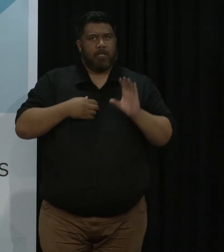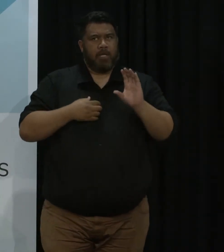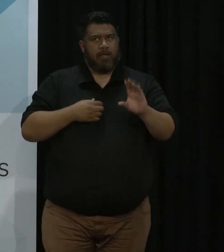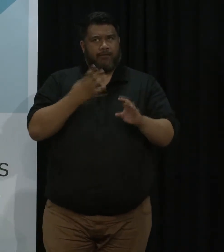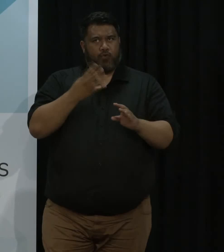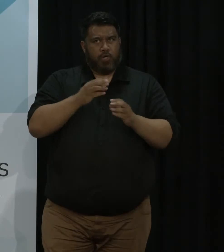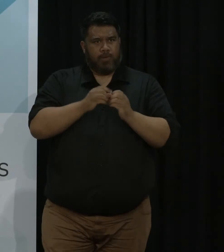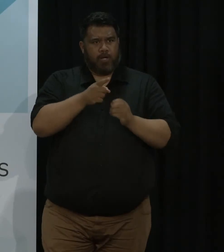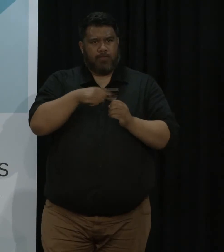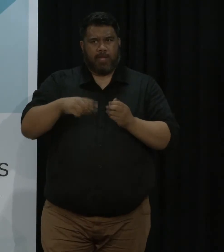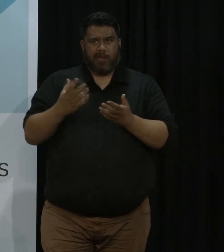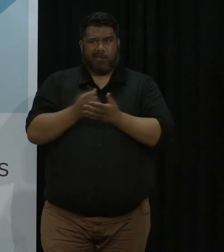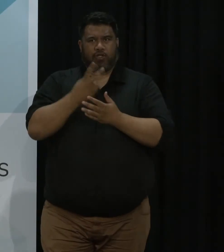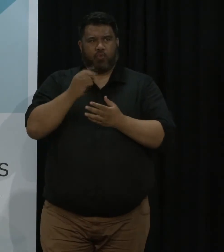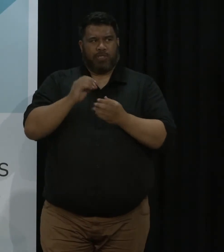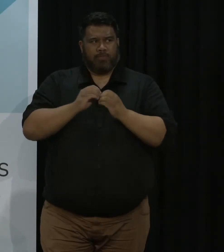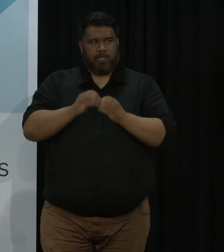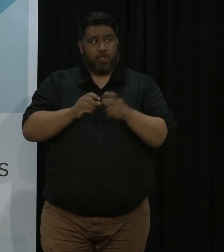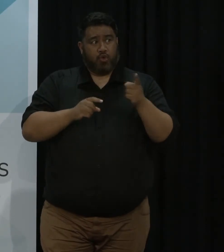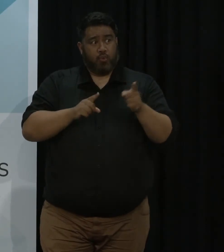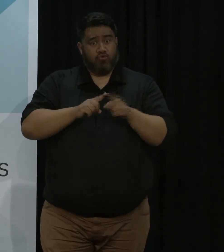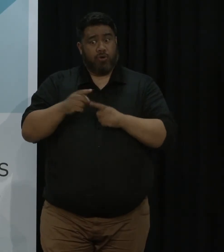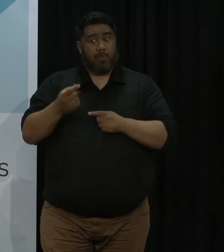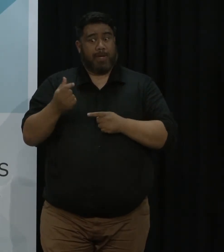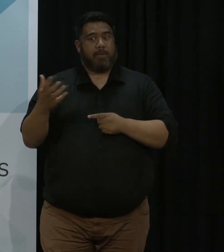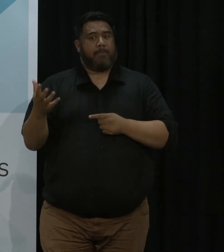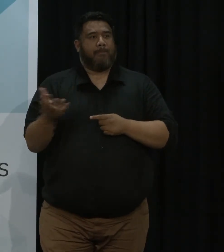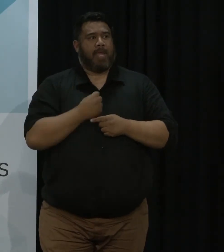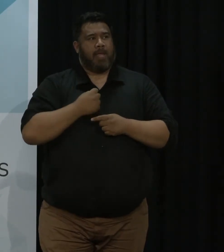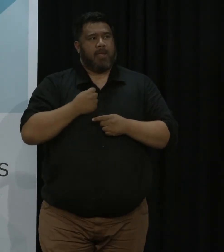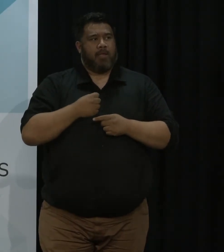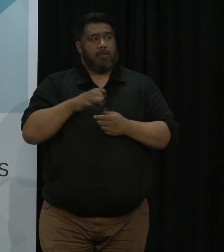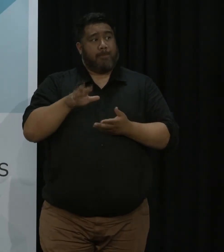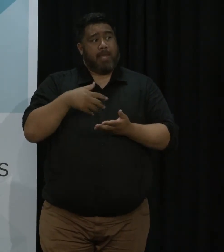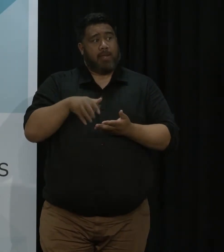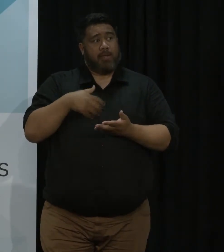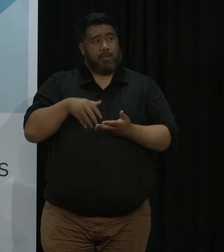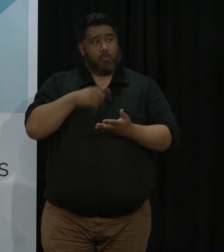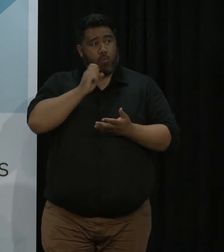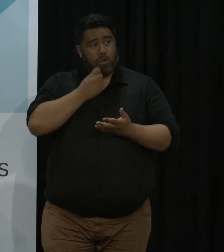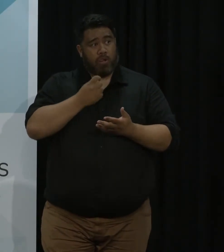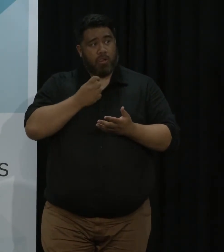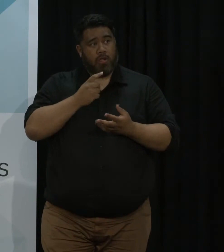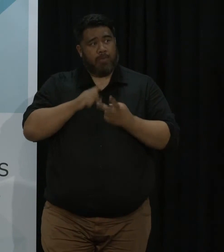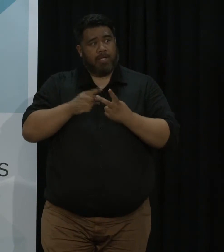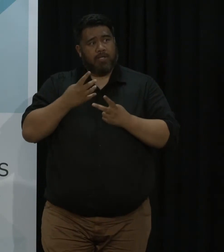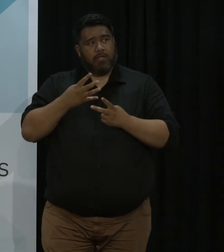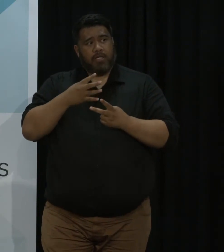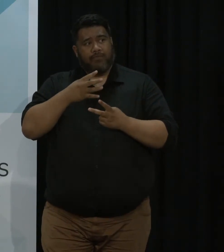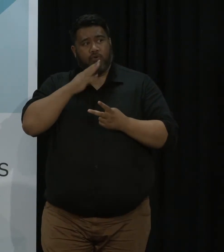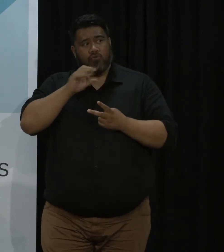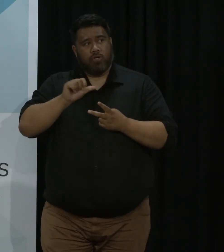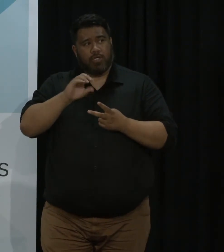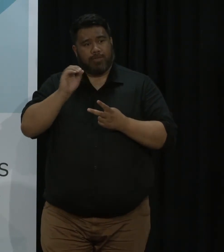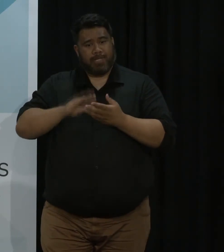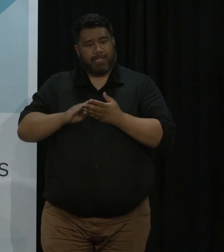$20 billion over the time the government gave them $14